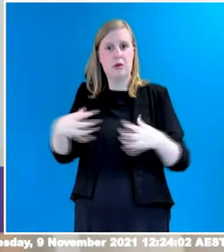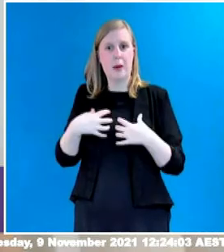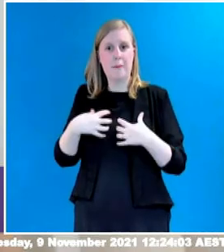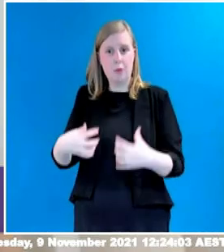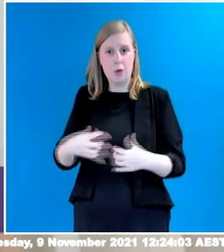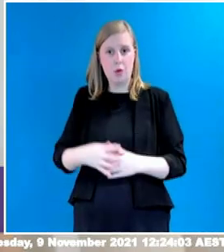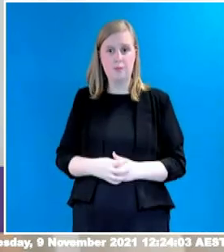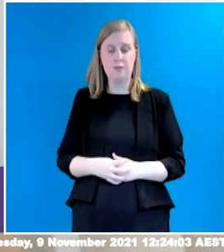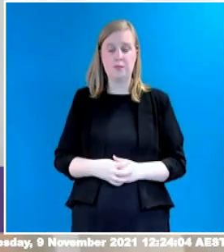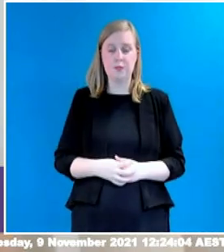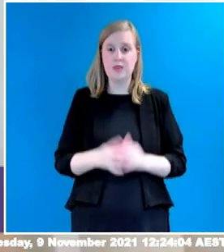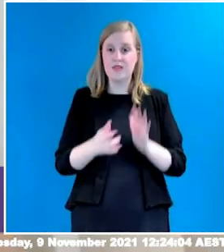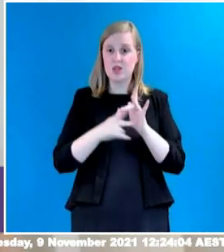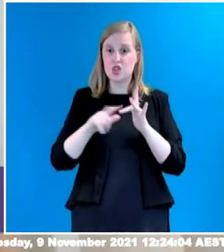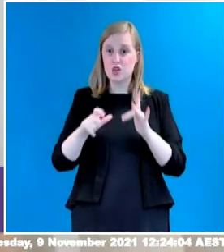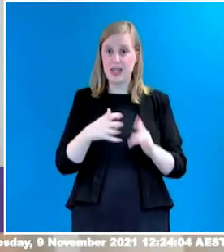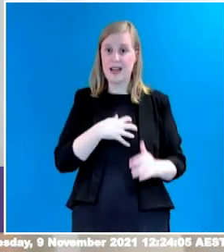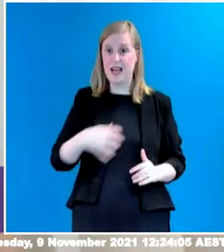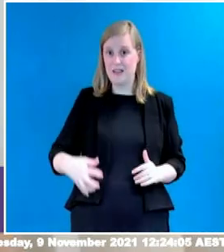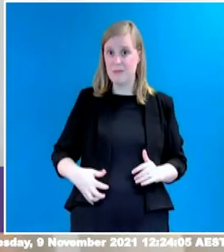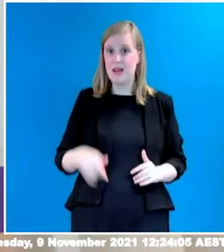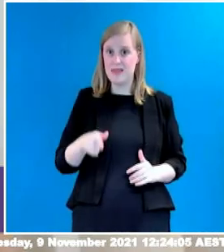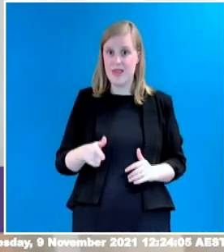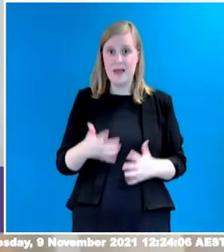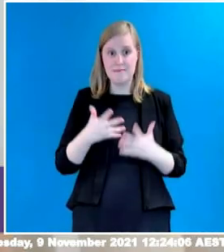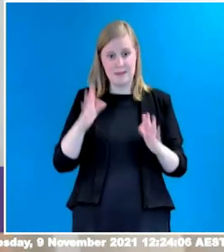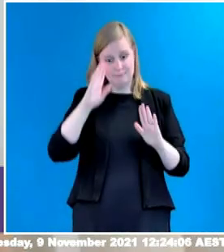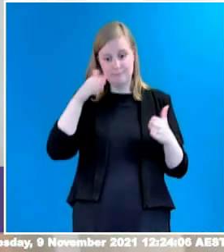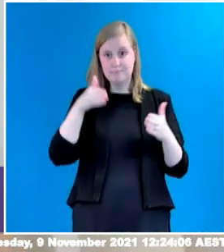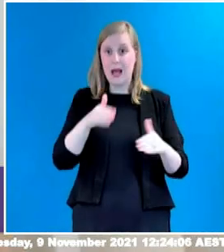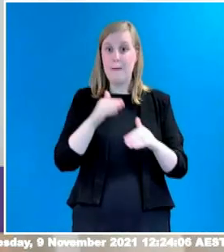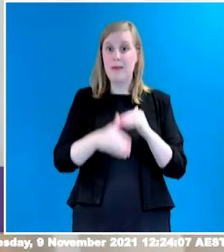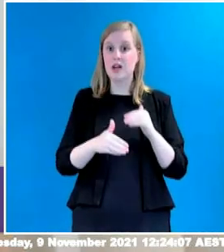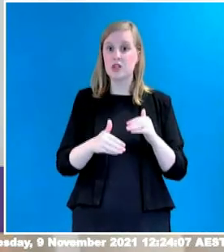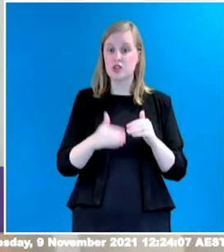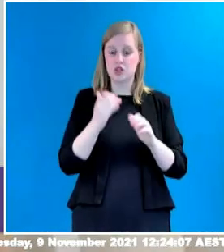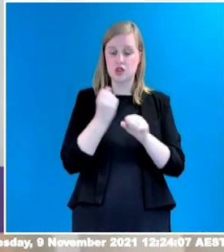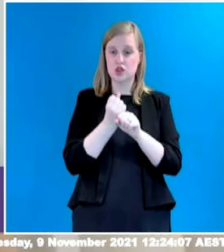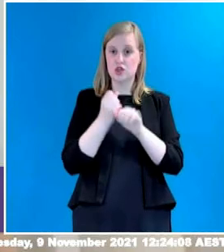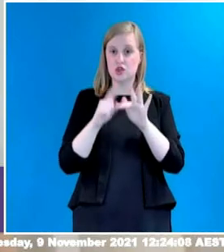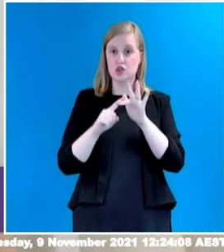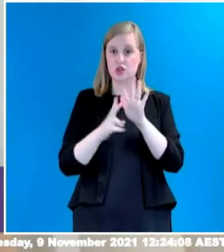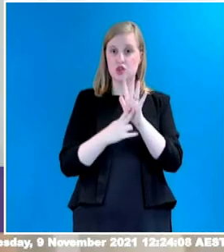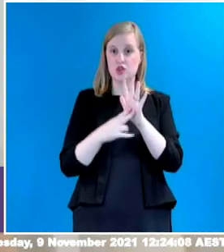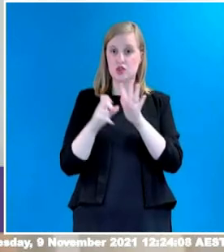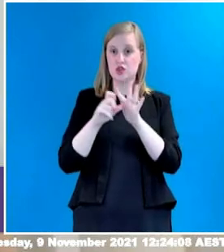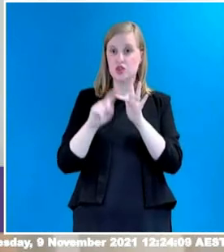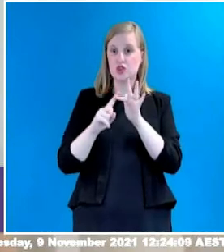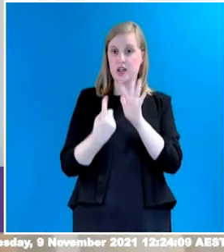around gender where it has achieved gender parity, particularly in legal circles.